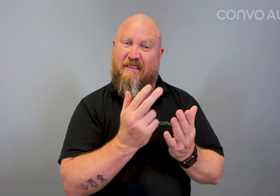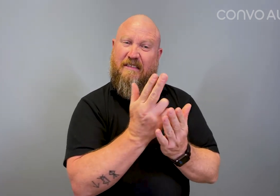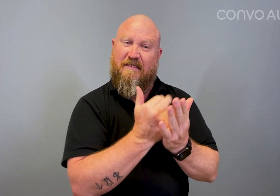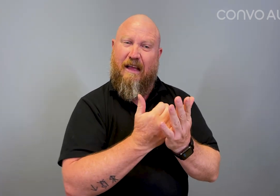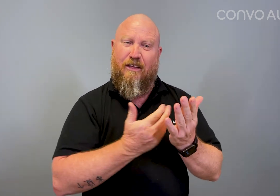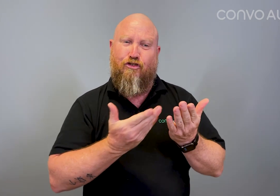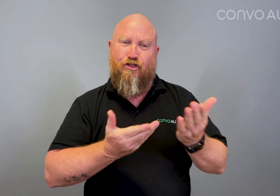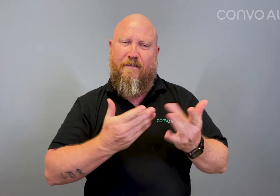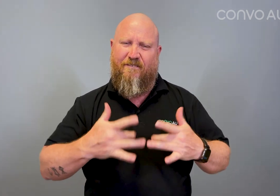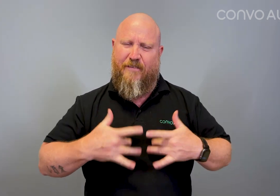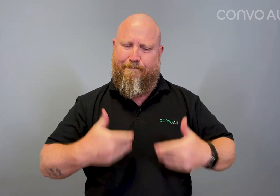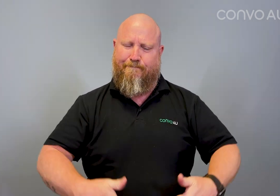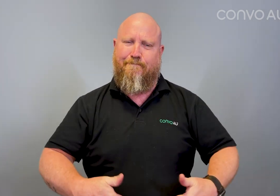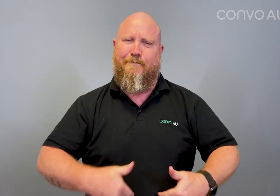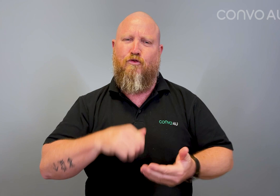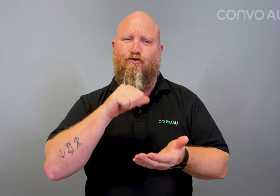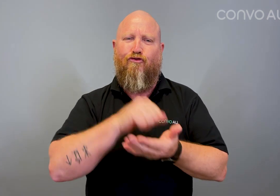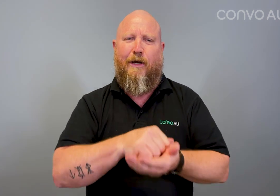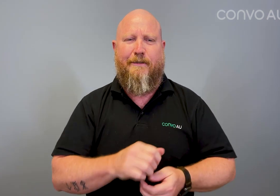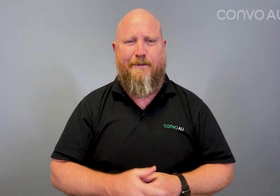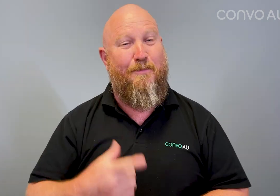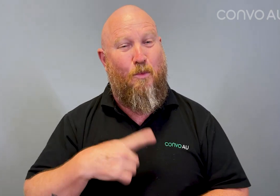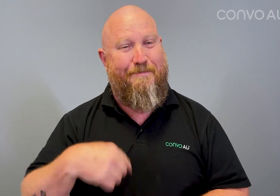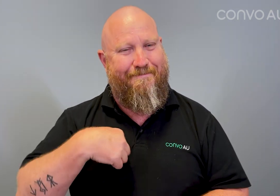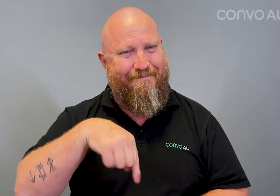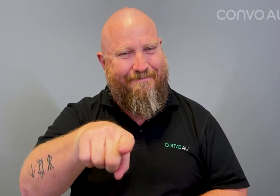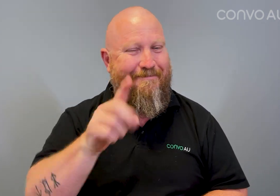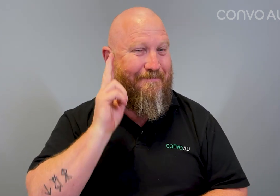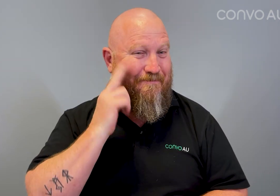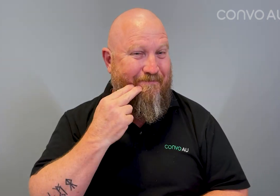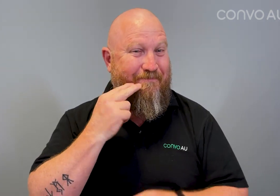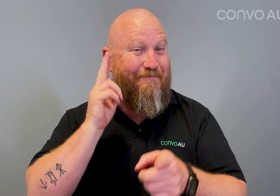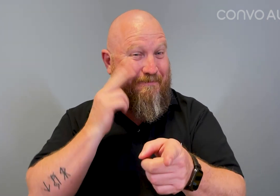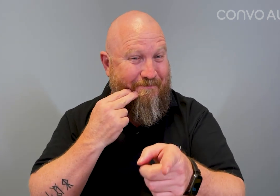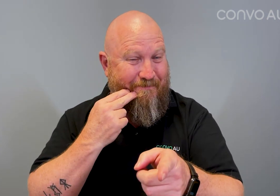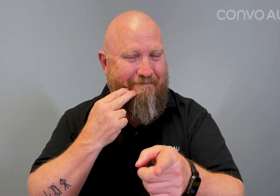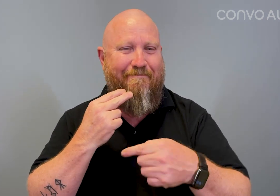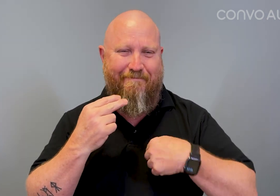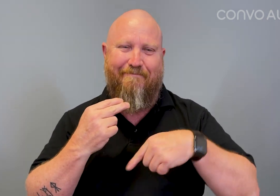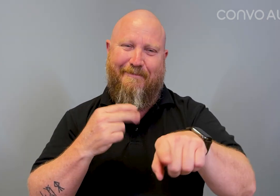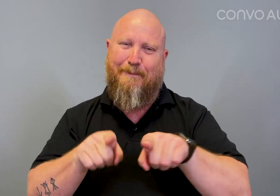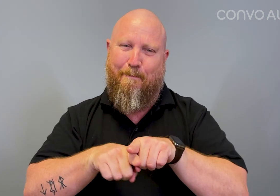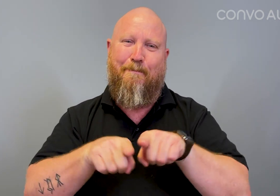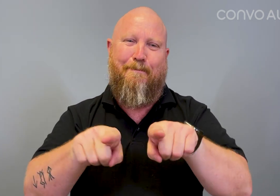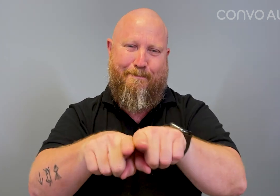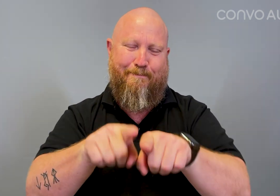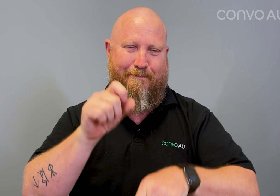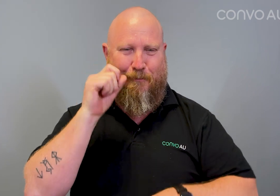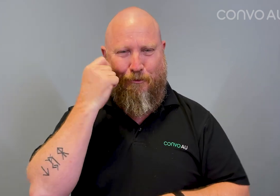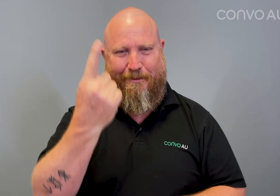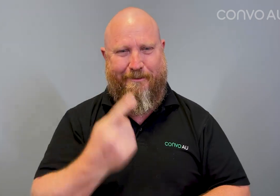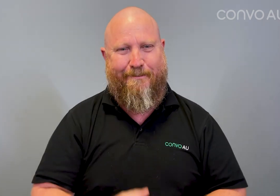and to design the service we feel is right because we understand you.